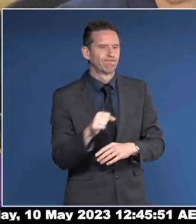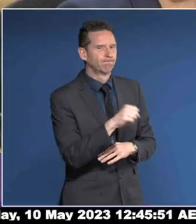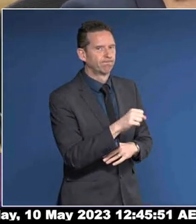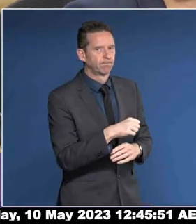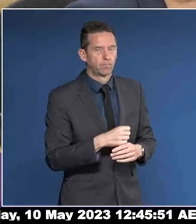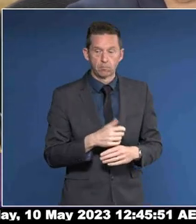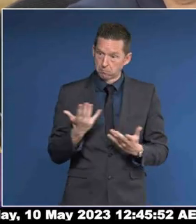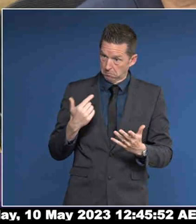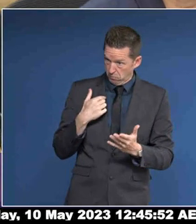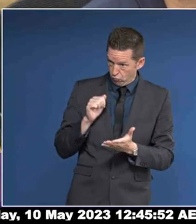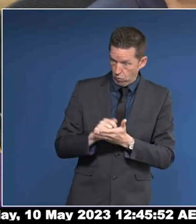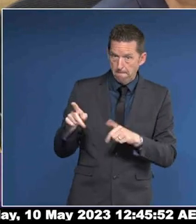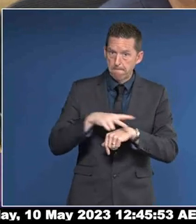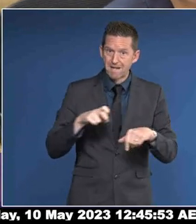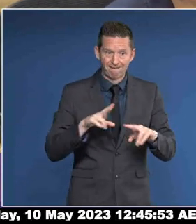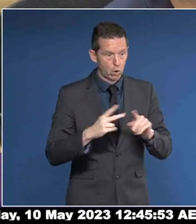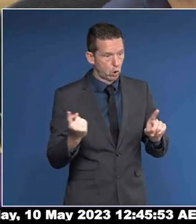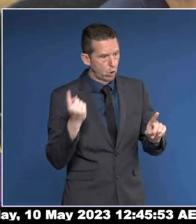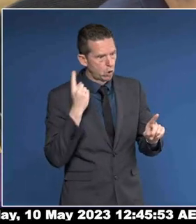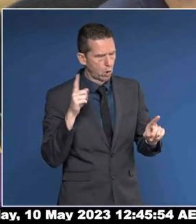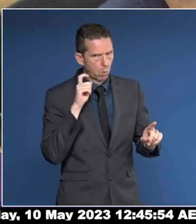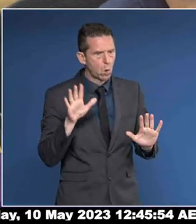report to Crime Stoppers? Yes.